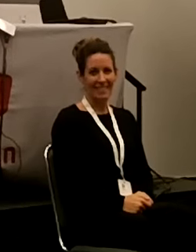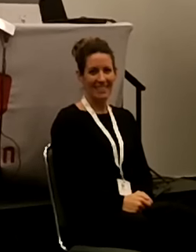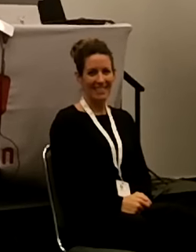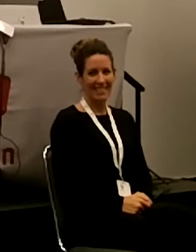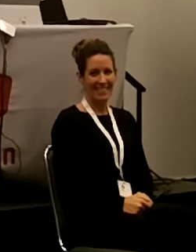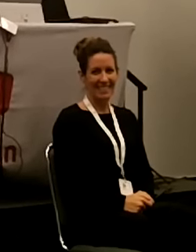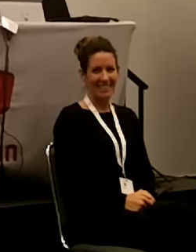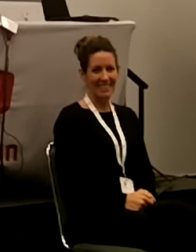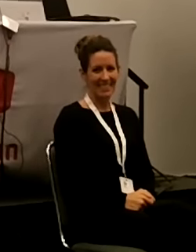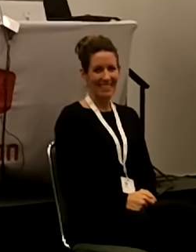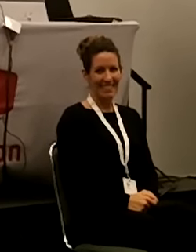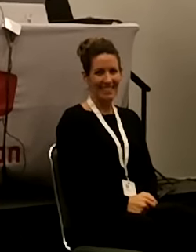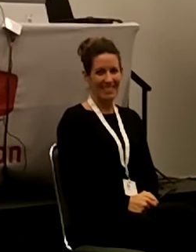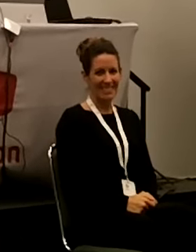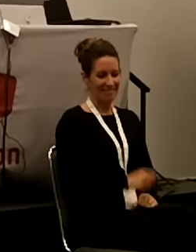It would be like, "Now!"